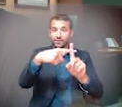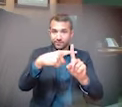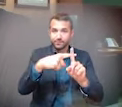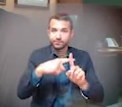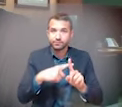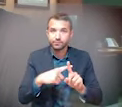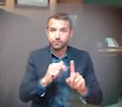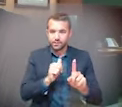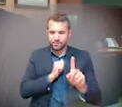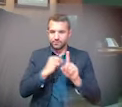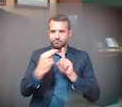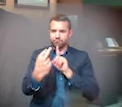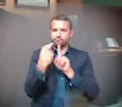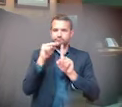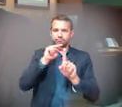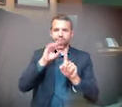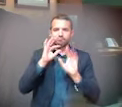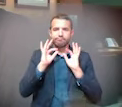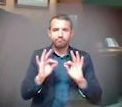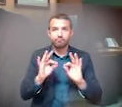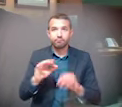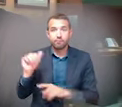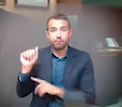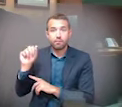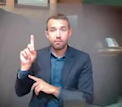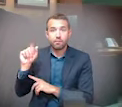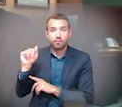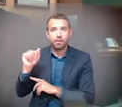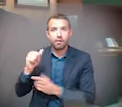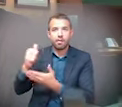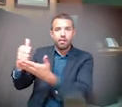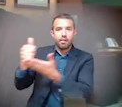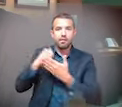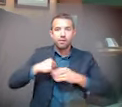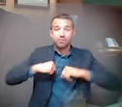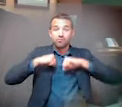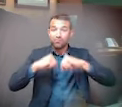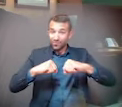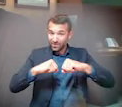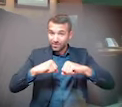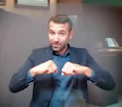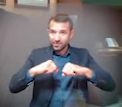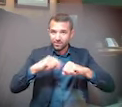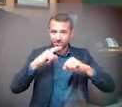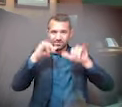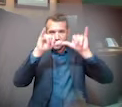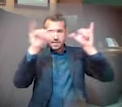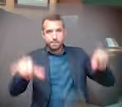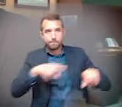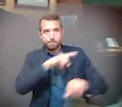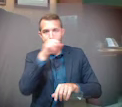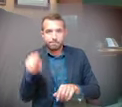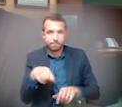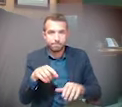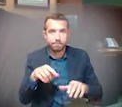But I think what ADA, again, did is it provided that framework of protection that gave me, again, the arrogance to really